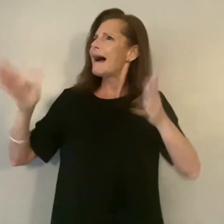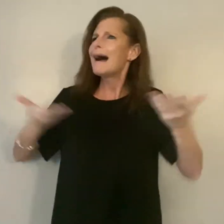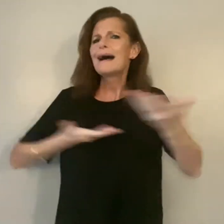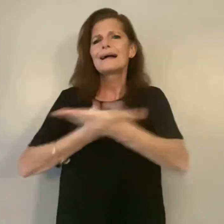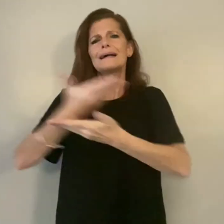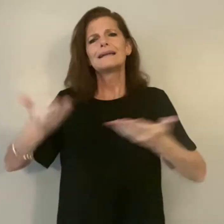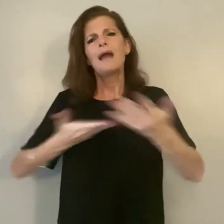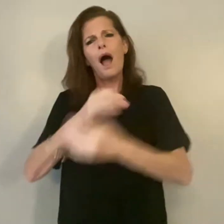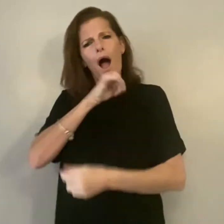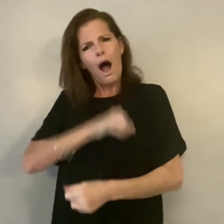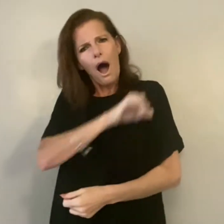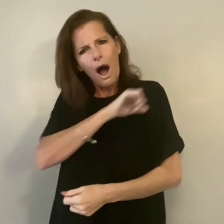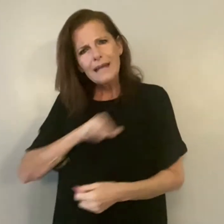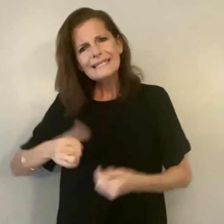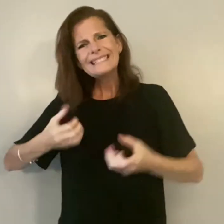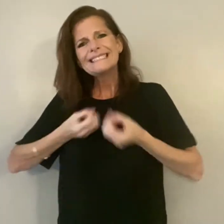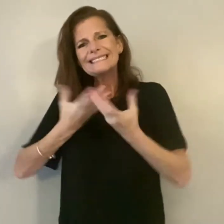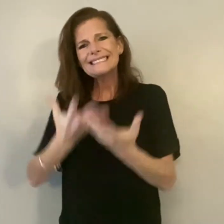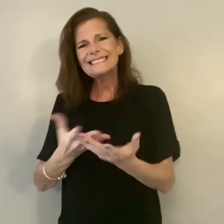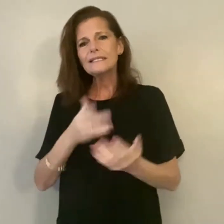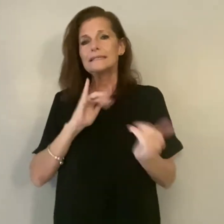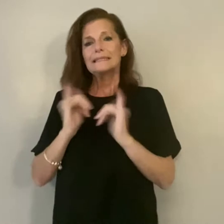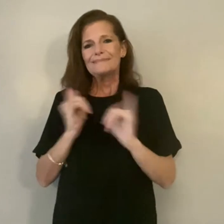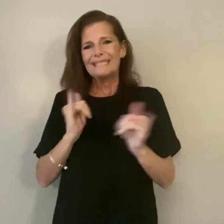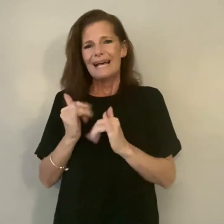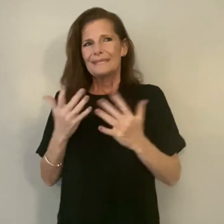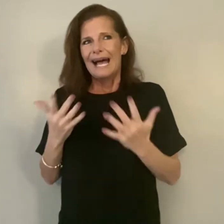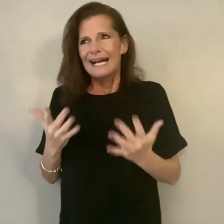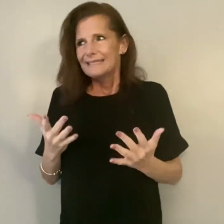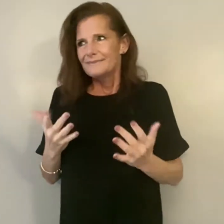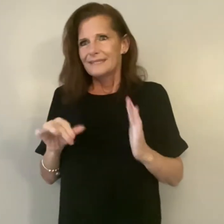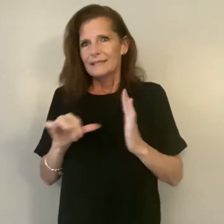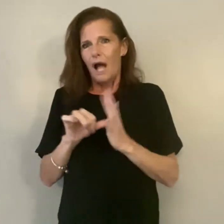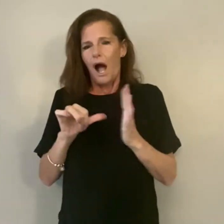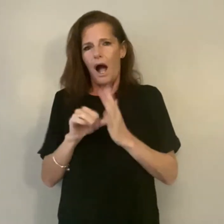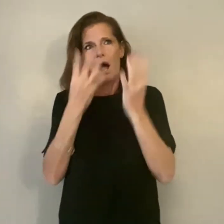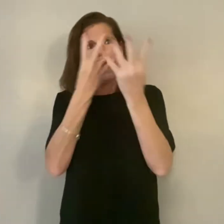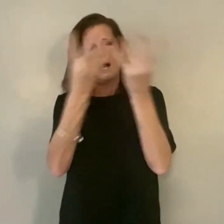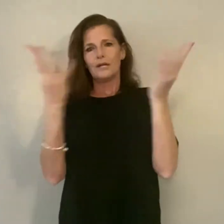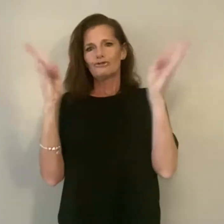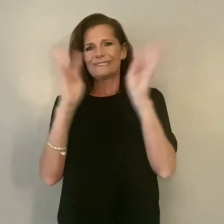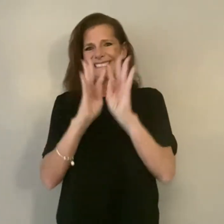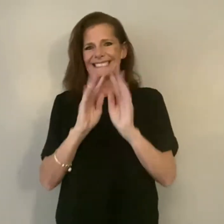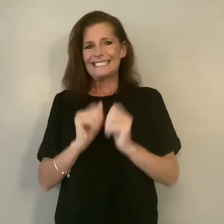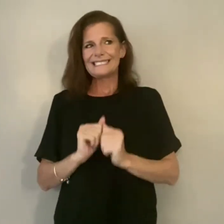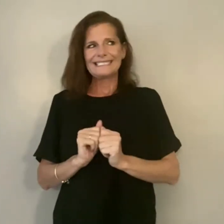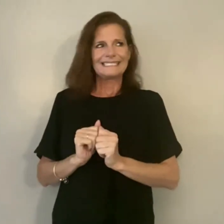open conversations, honest conversations which sometimes it's difficult to do when you're on a board of trustees,